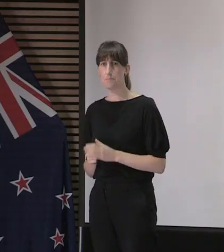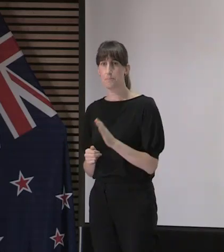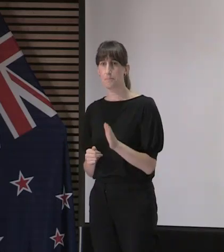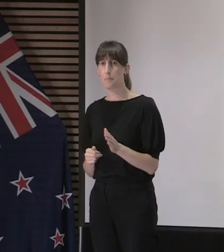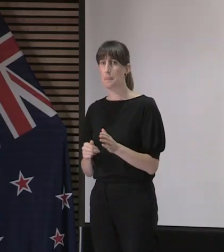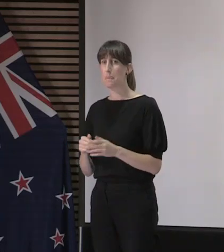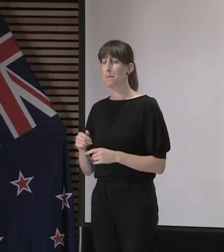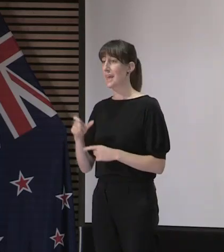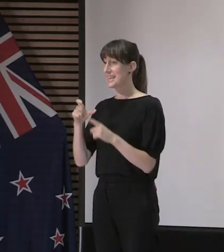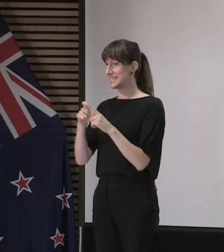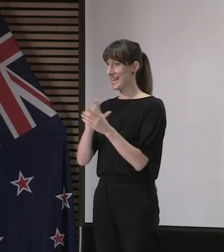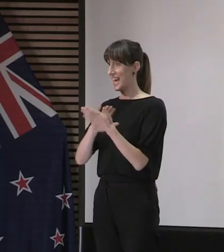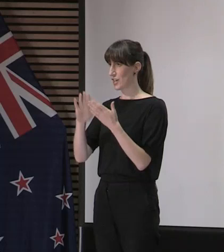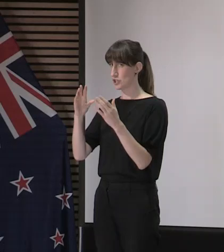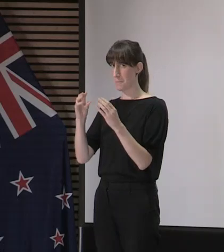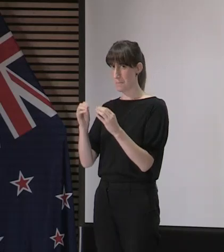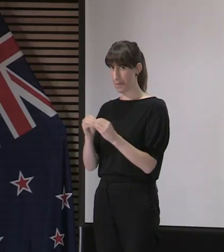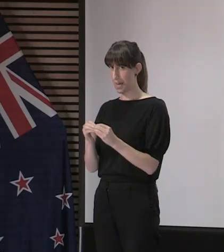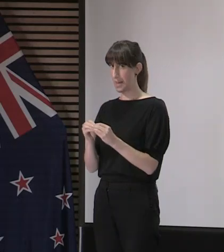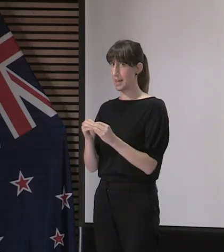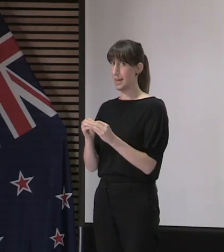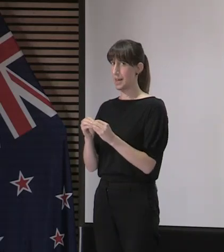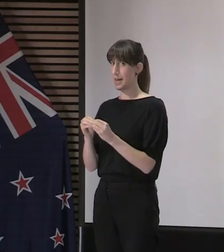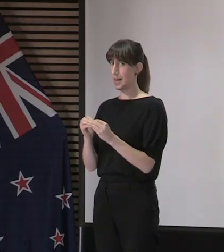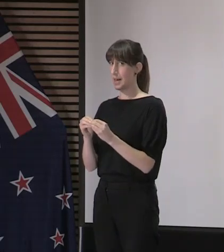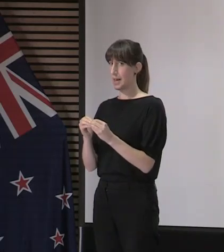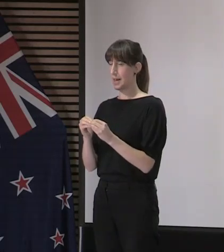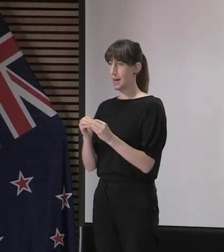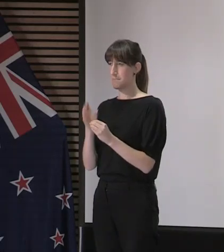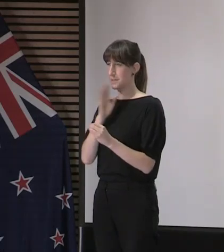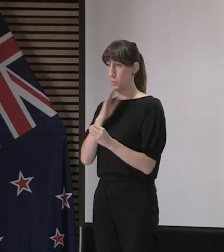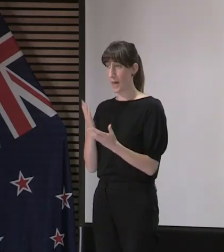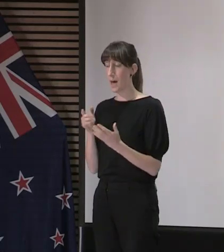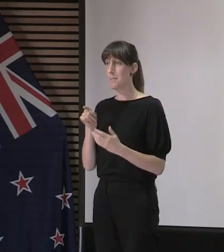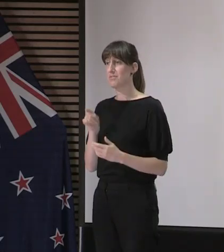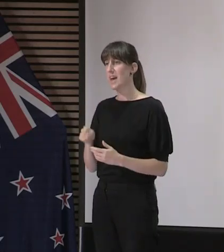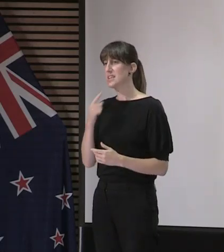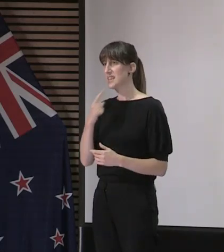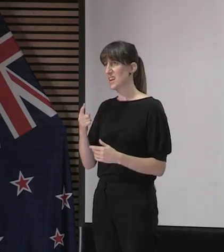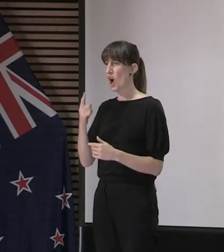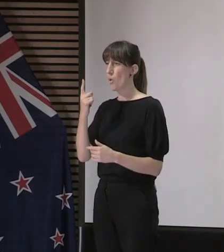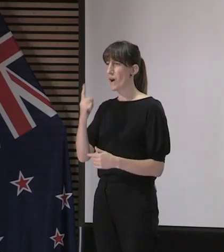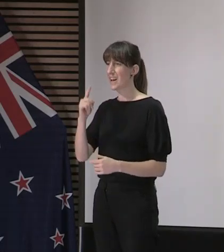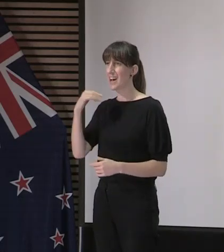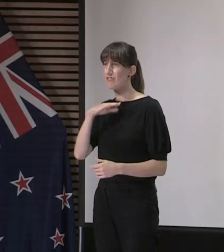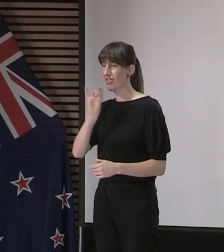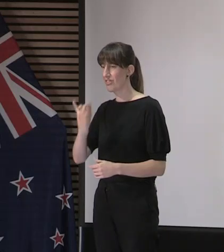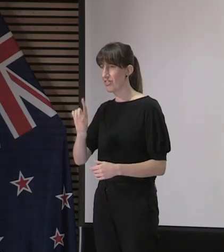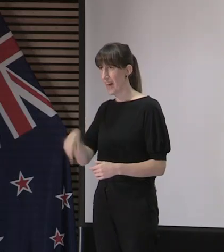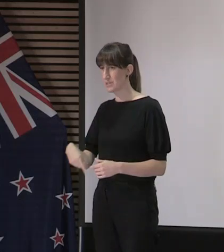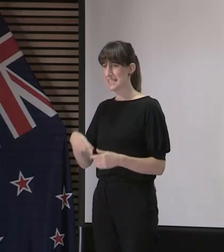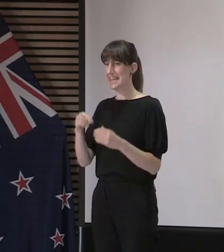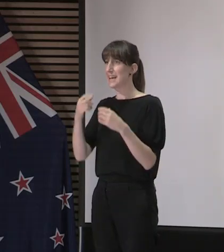was, actually. I'm sorry.